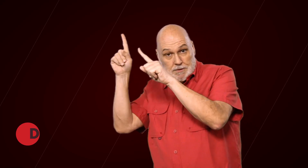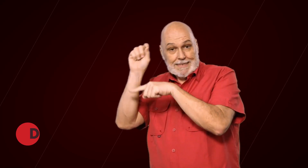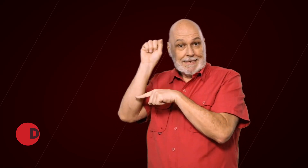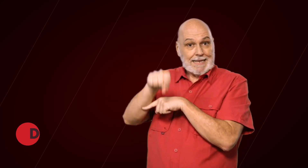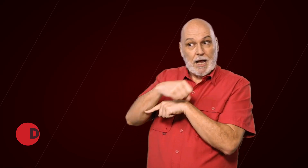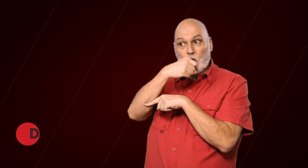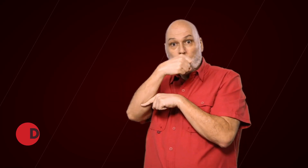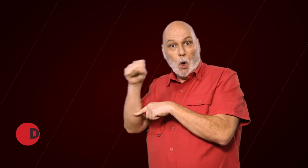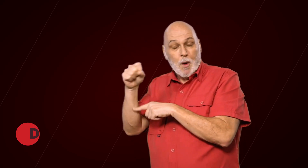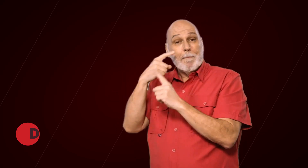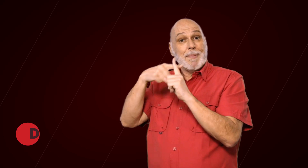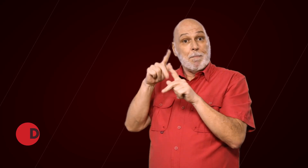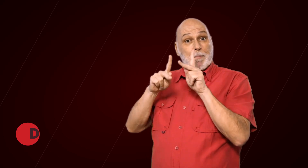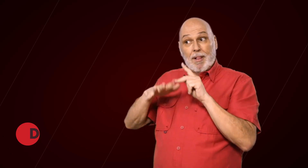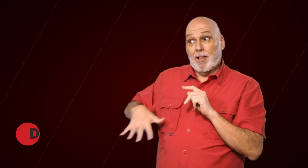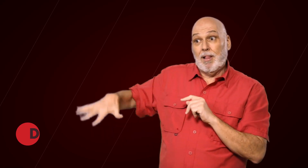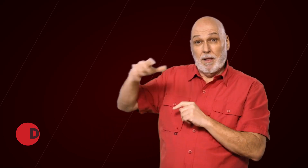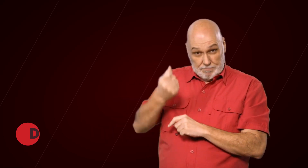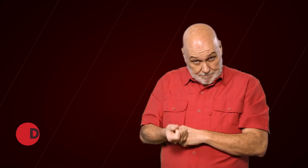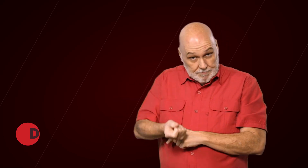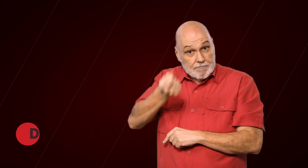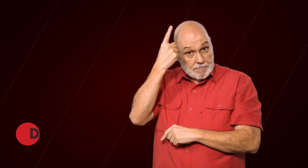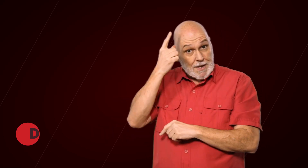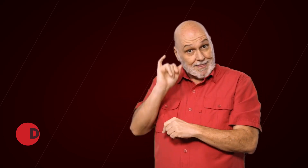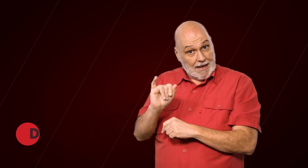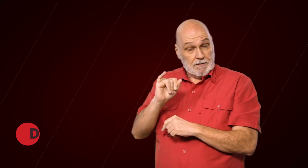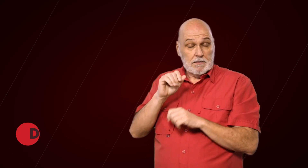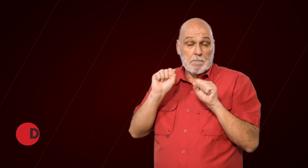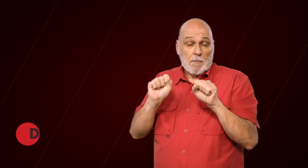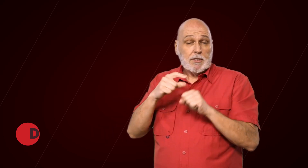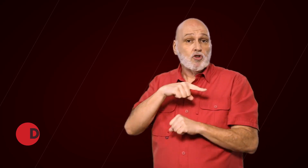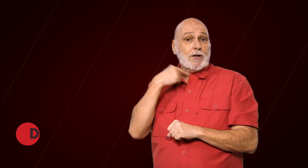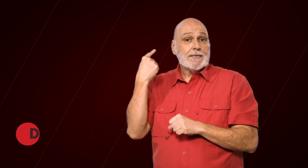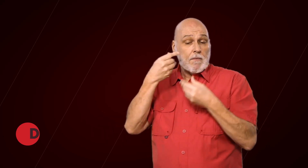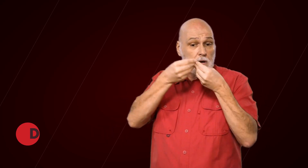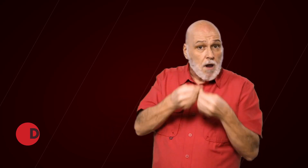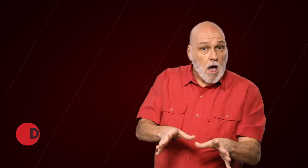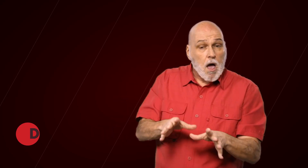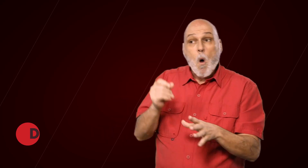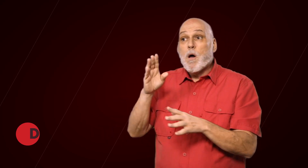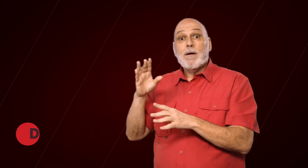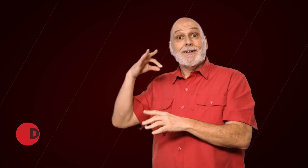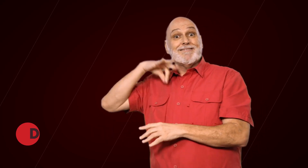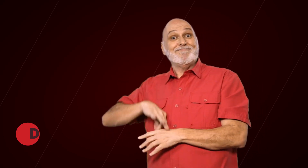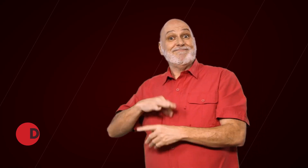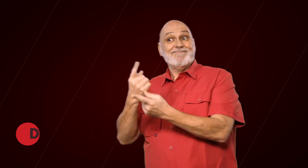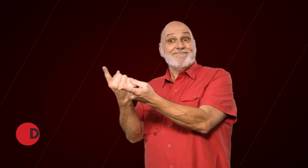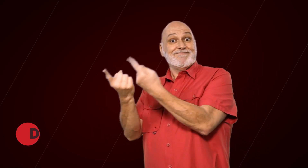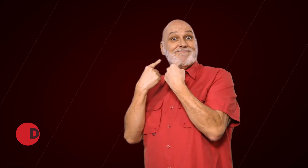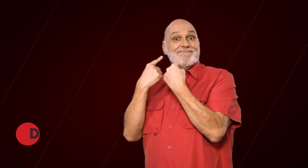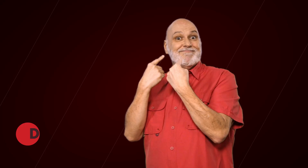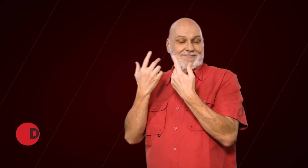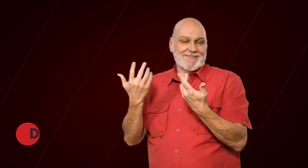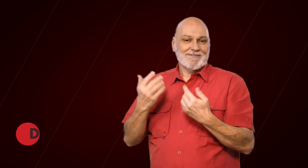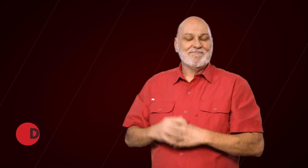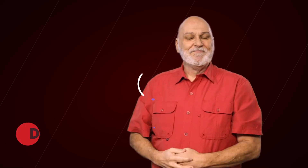should consider before getting involved.